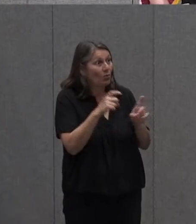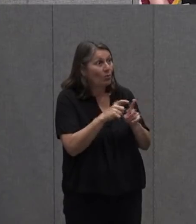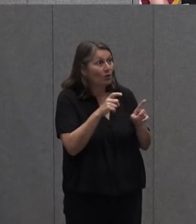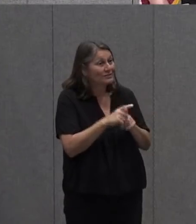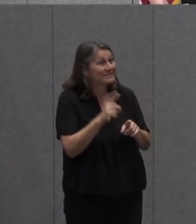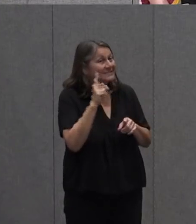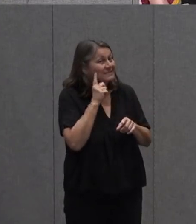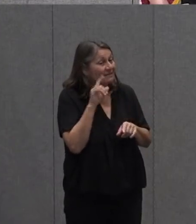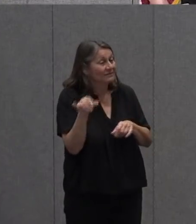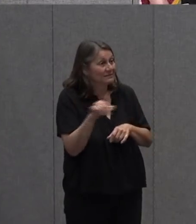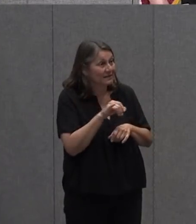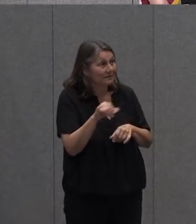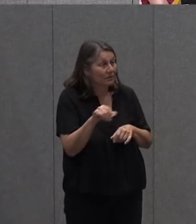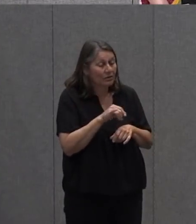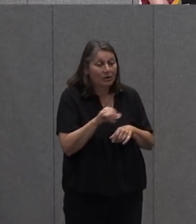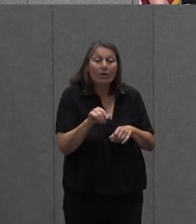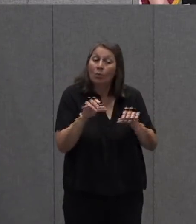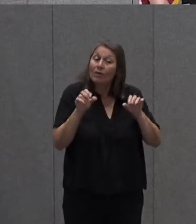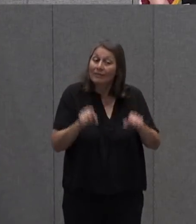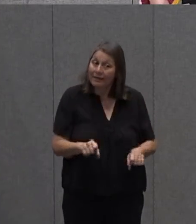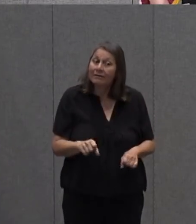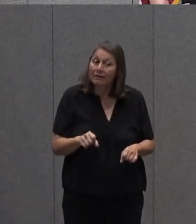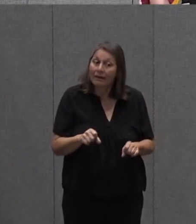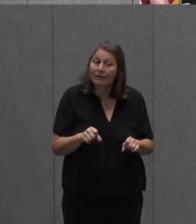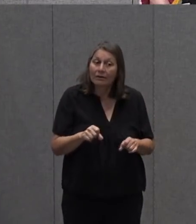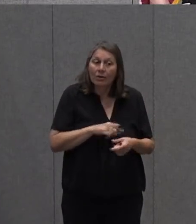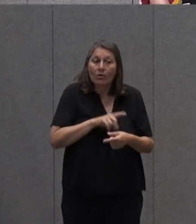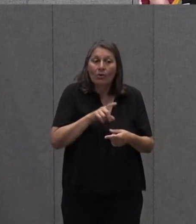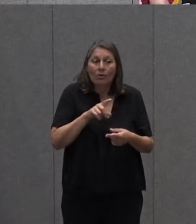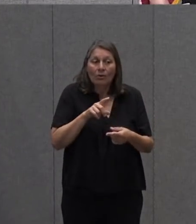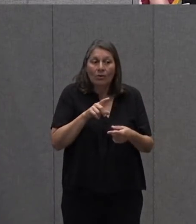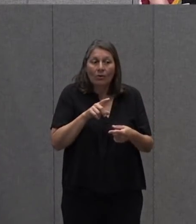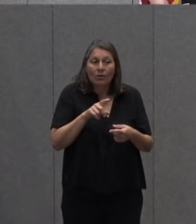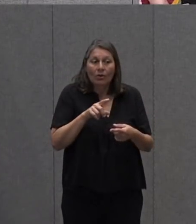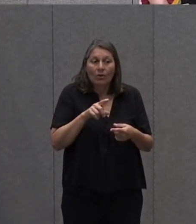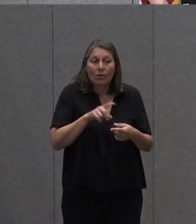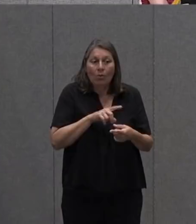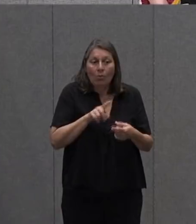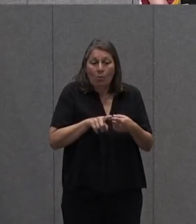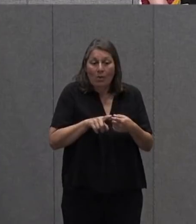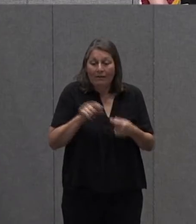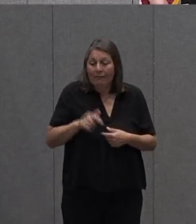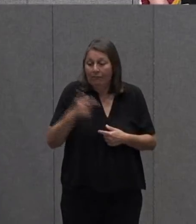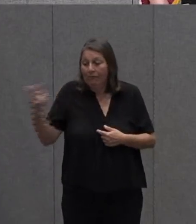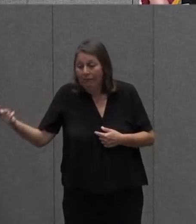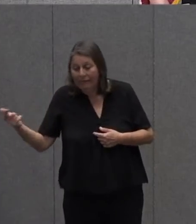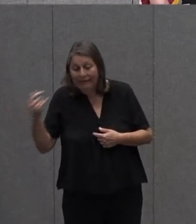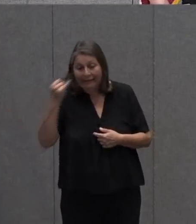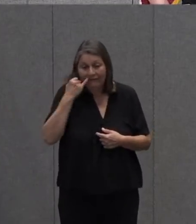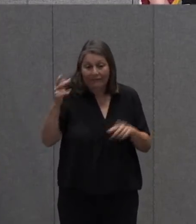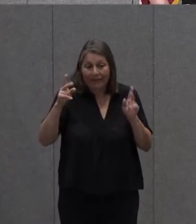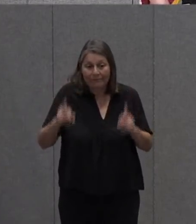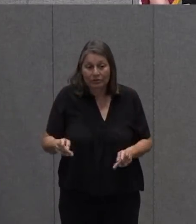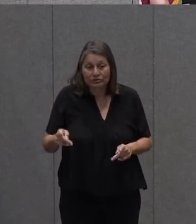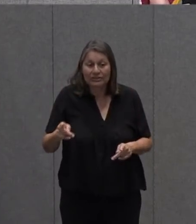And so, friends when you're playing at home, you can give a five-second count for the person who's a little stuck. And if they can't come up with the word